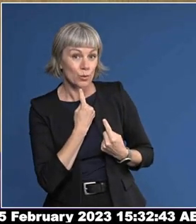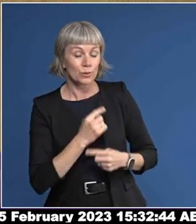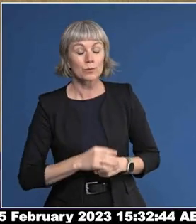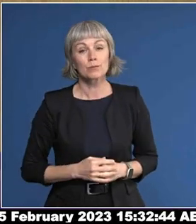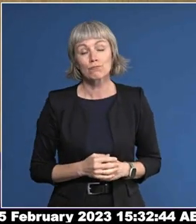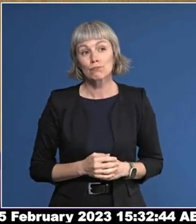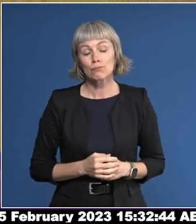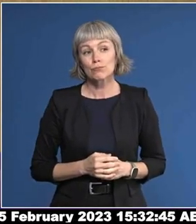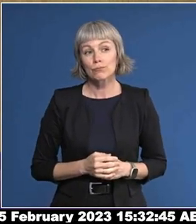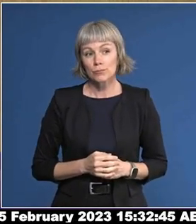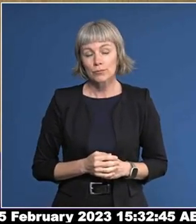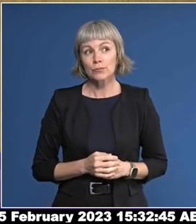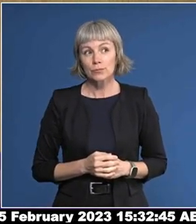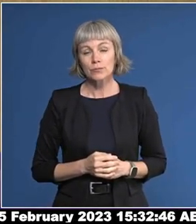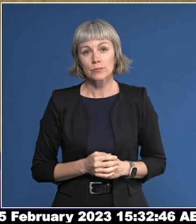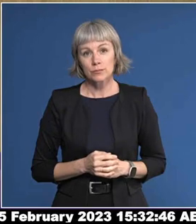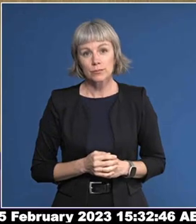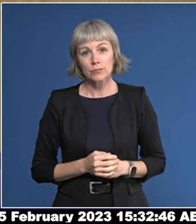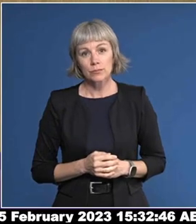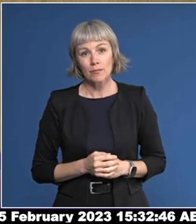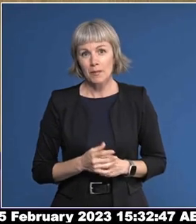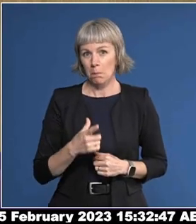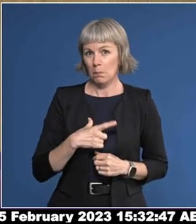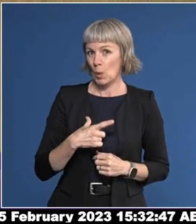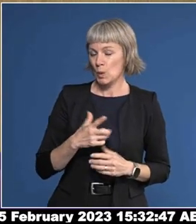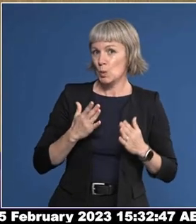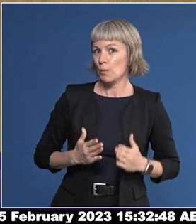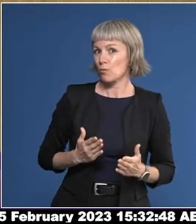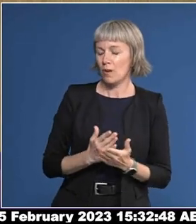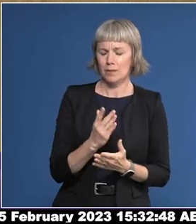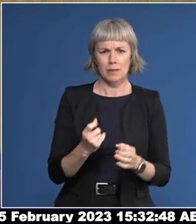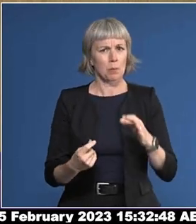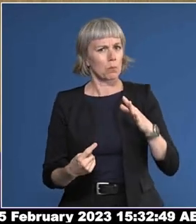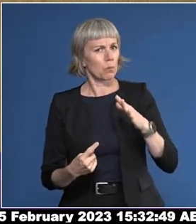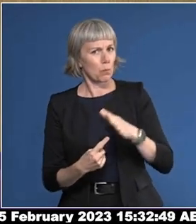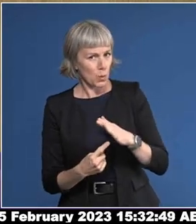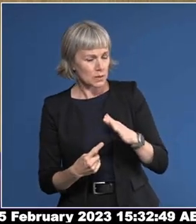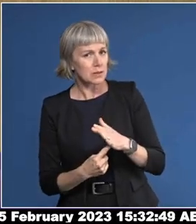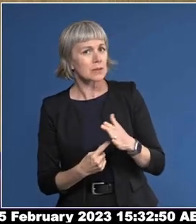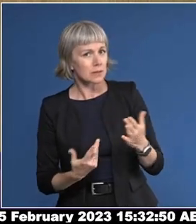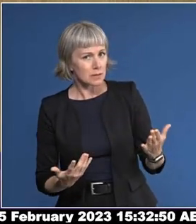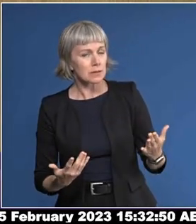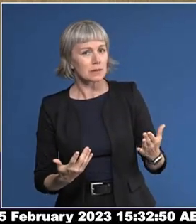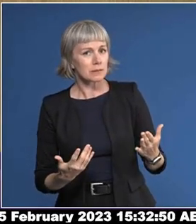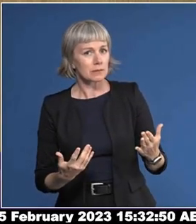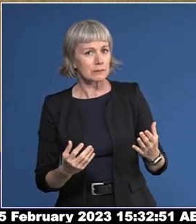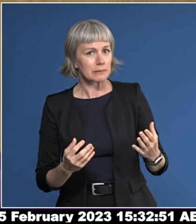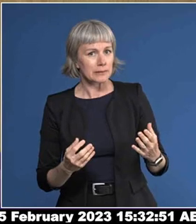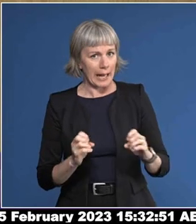the importance of human rights within the disability sector was clearly there and an